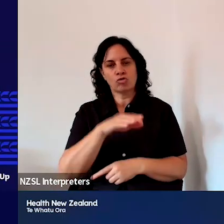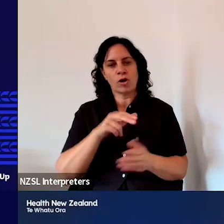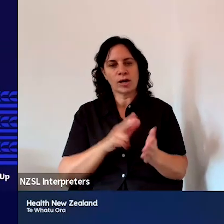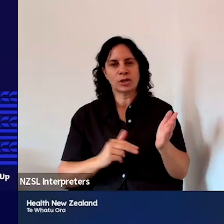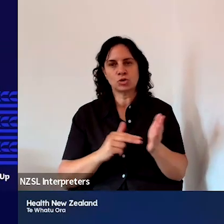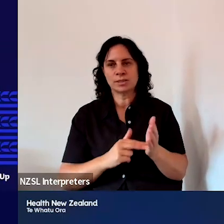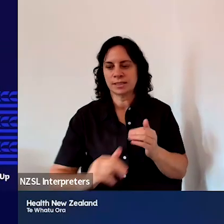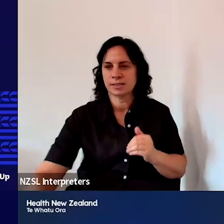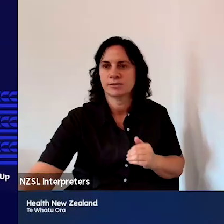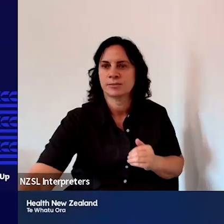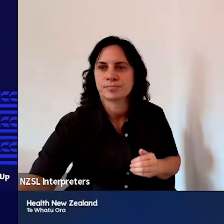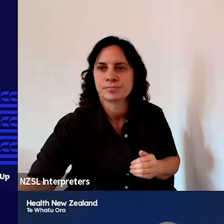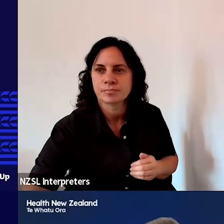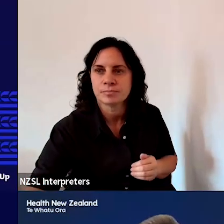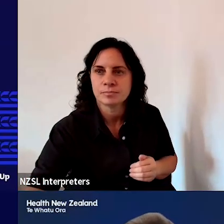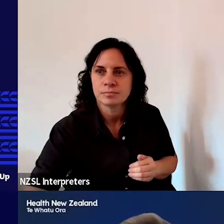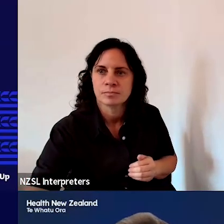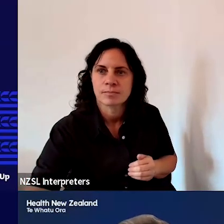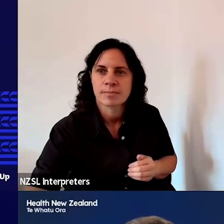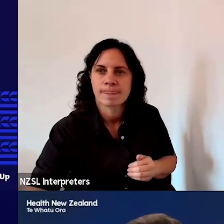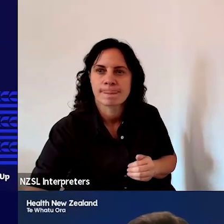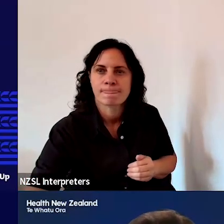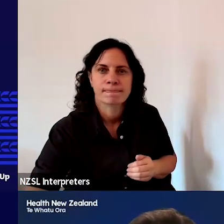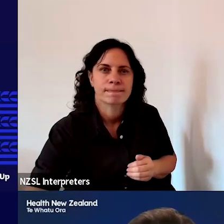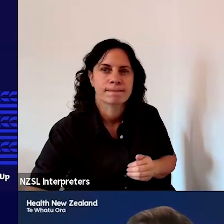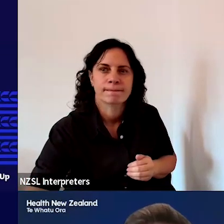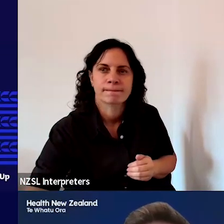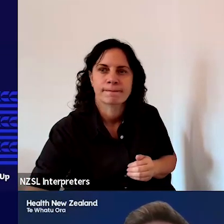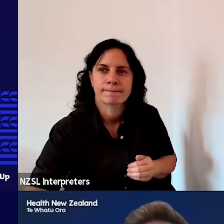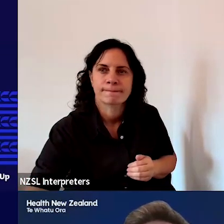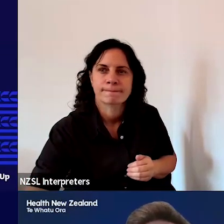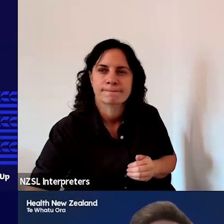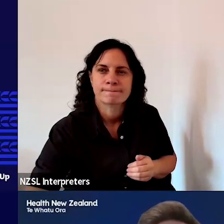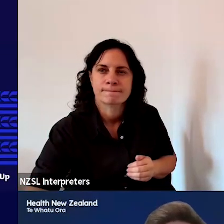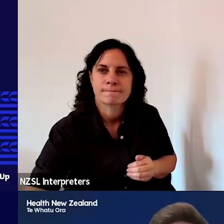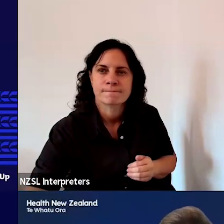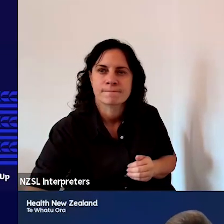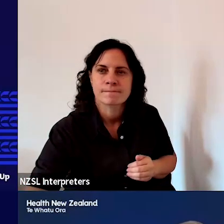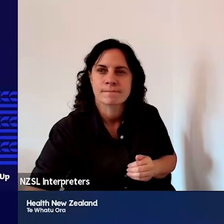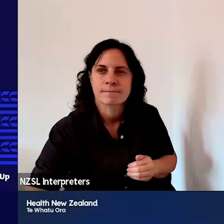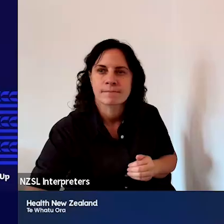and is I think it might be questions in that. And the webinar already about this being a sort